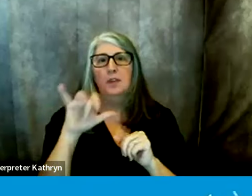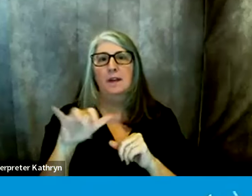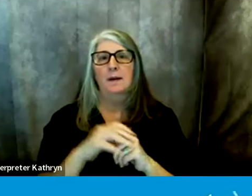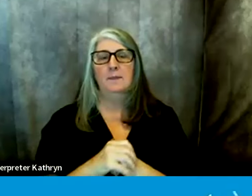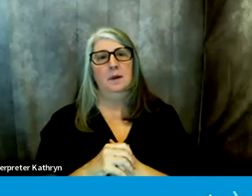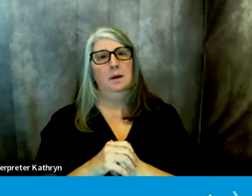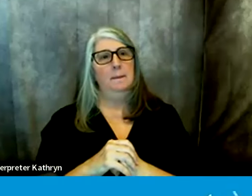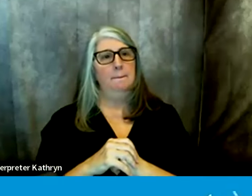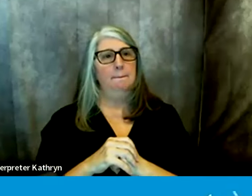Let's see.